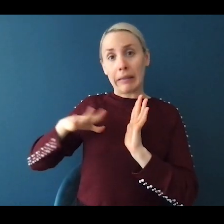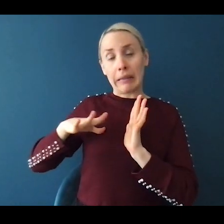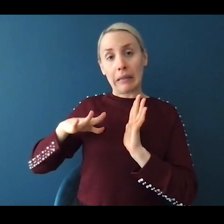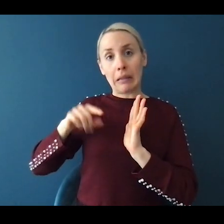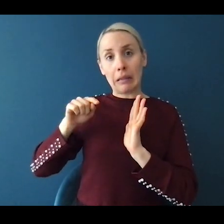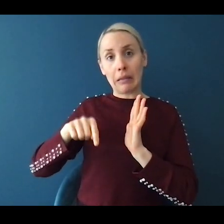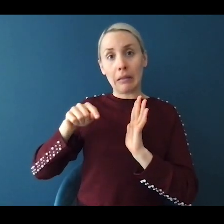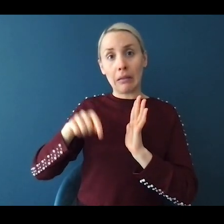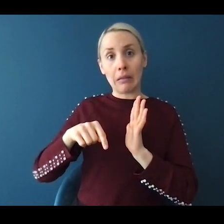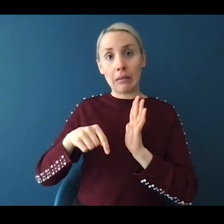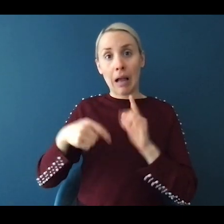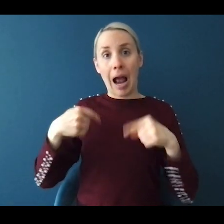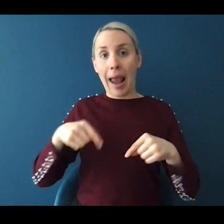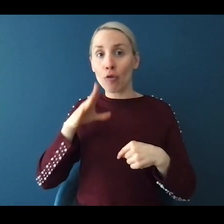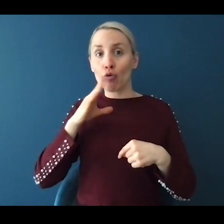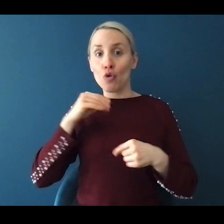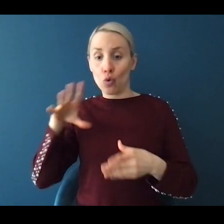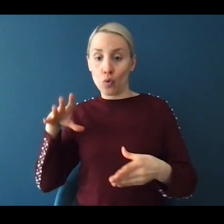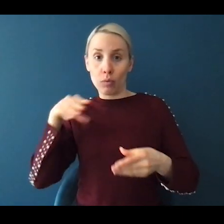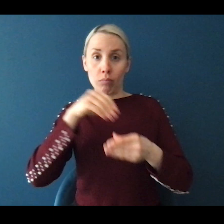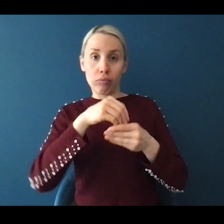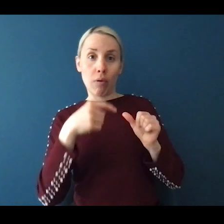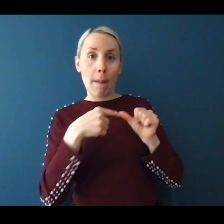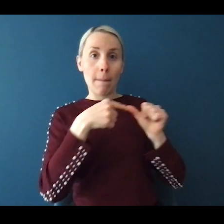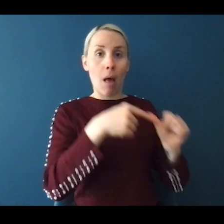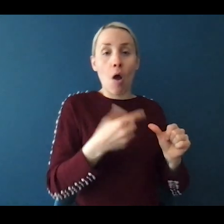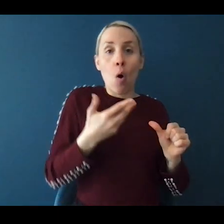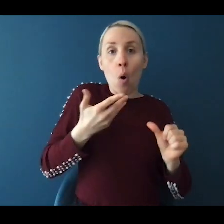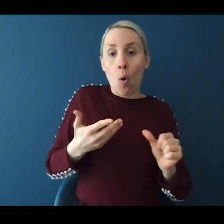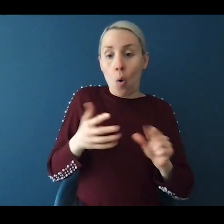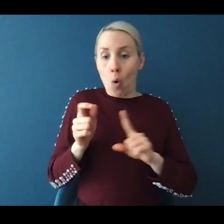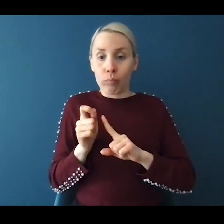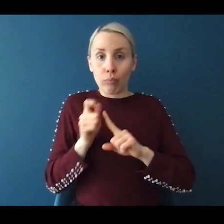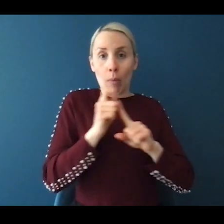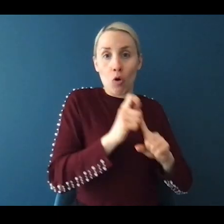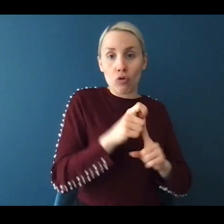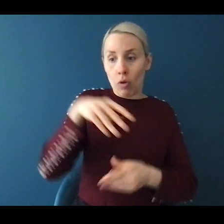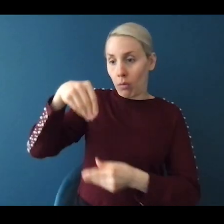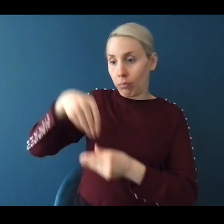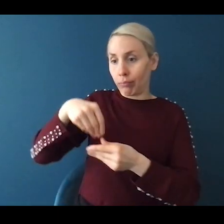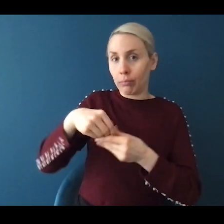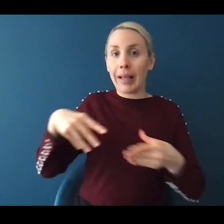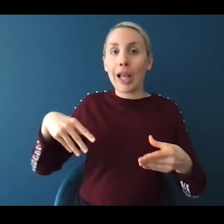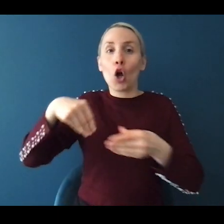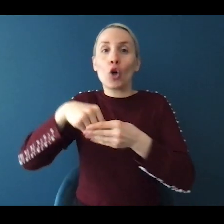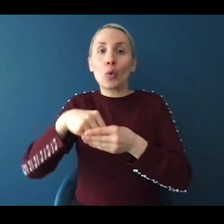is part of a bigger project um which is a good question because it comes in quite frequently